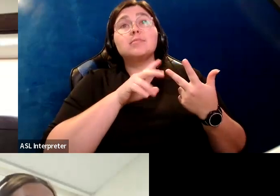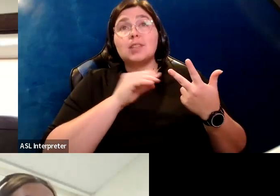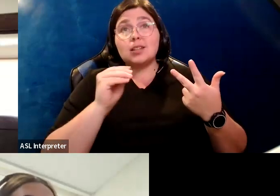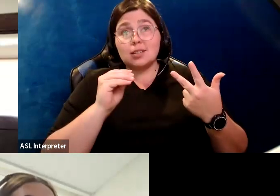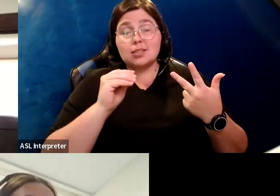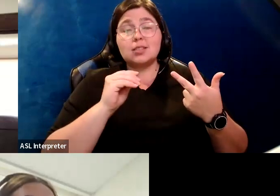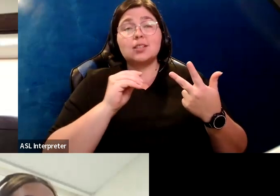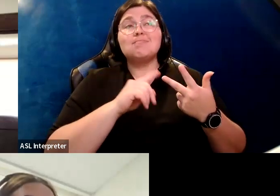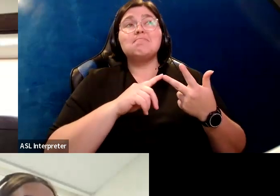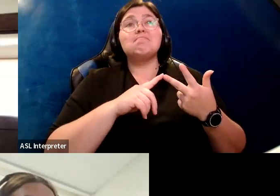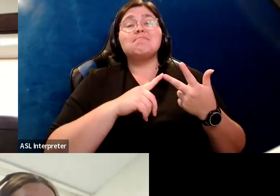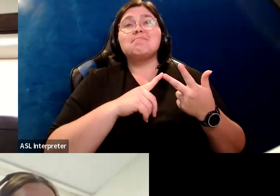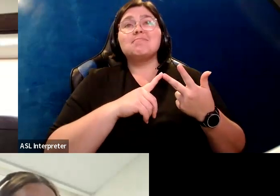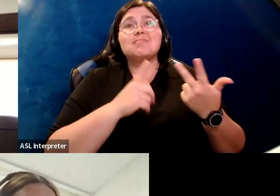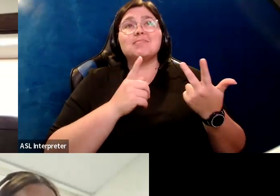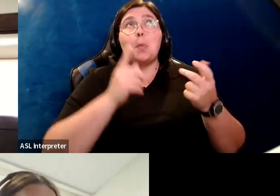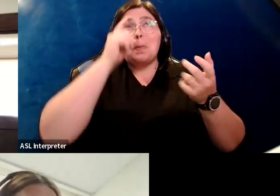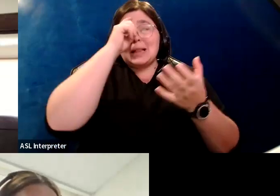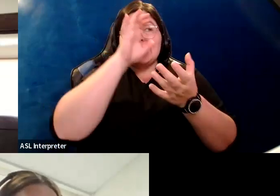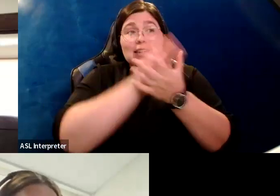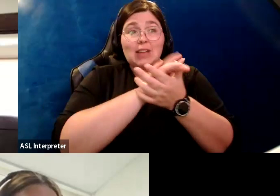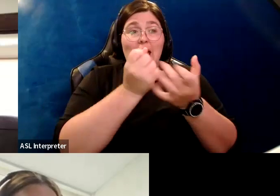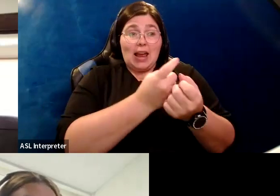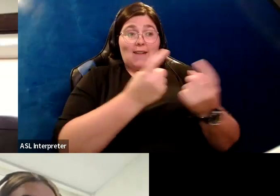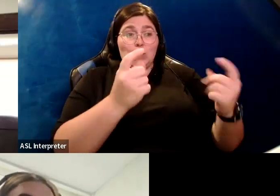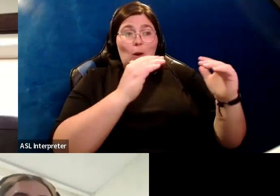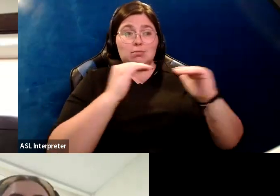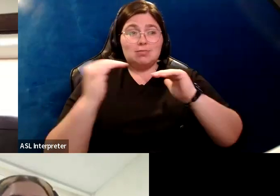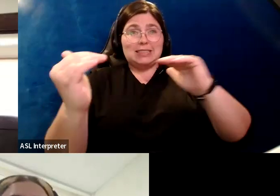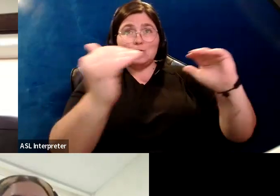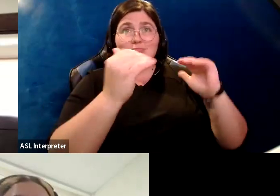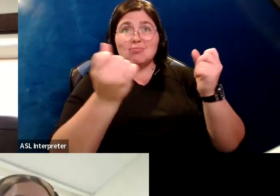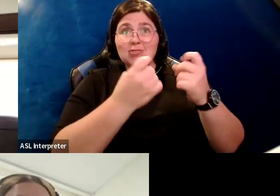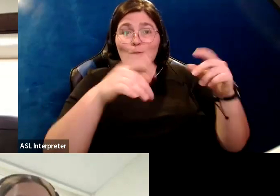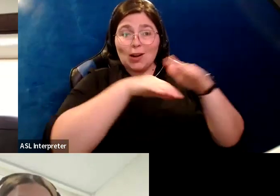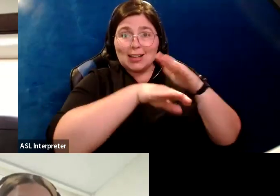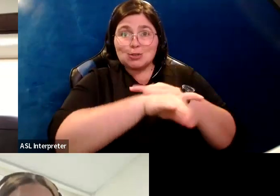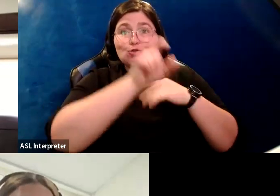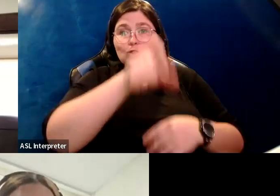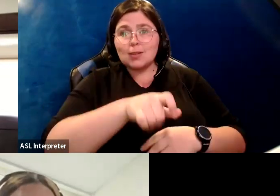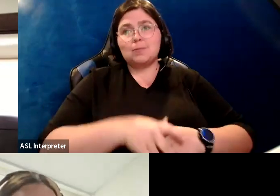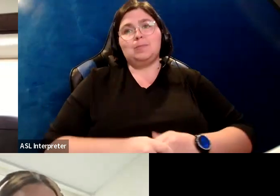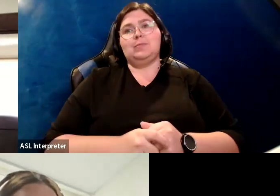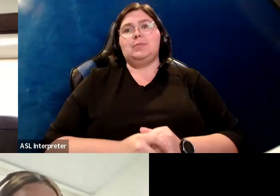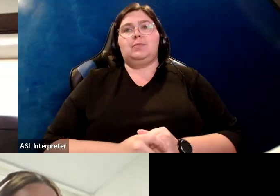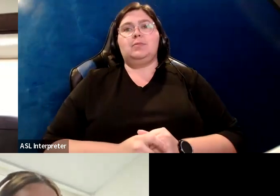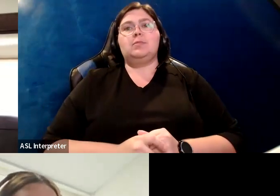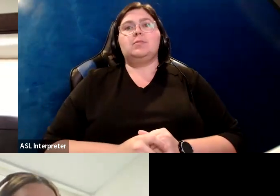that everyone deserves equal access to the digital and physical world.